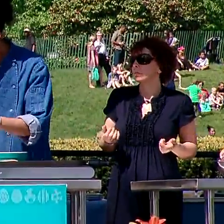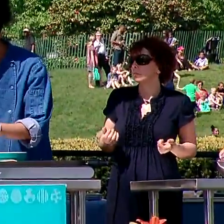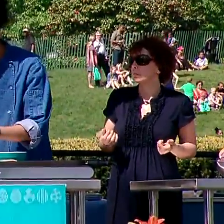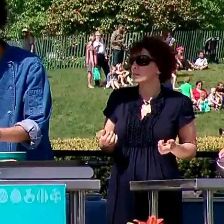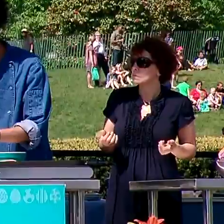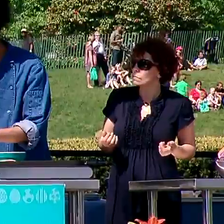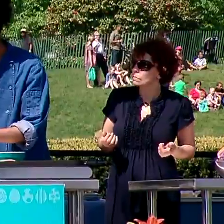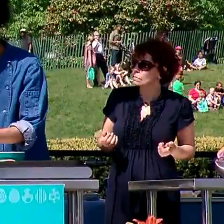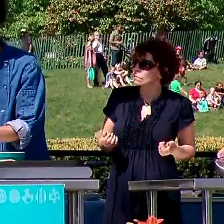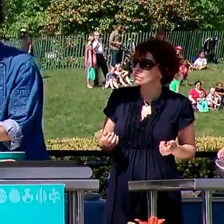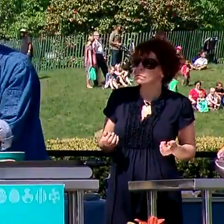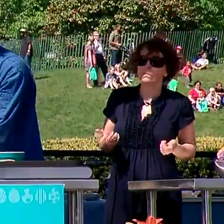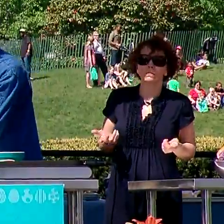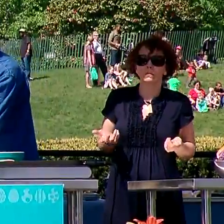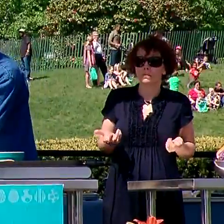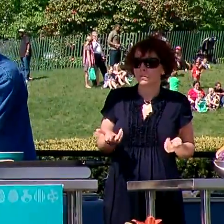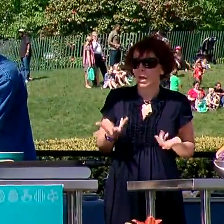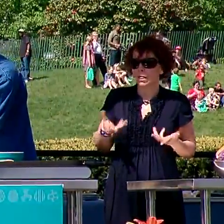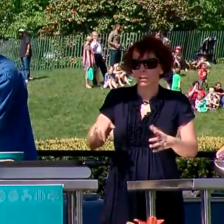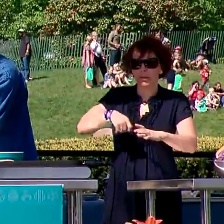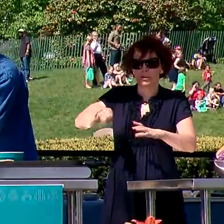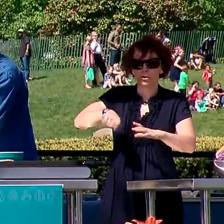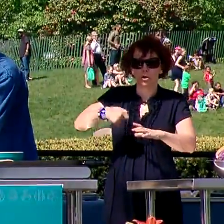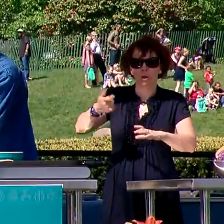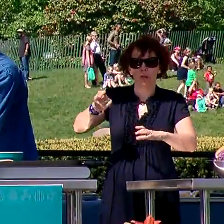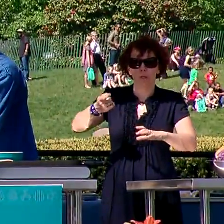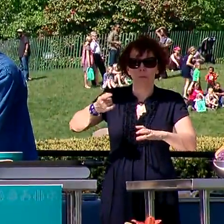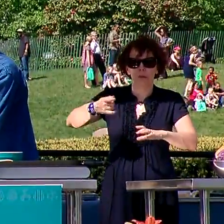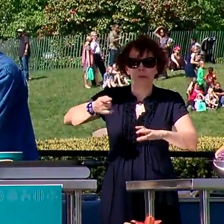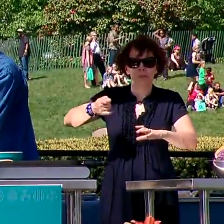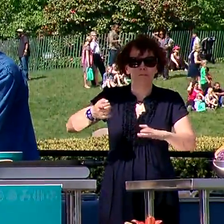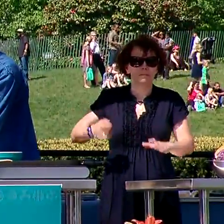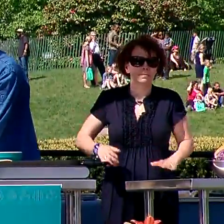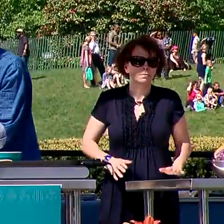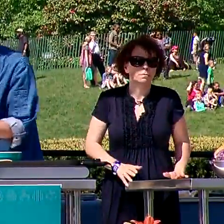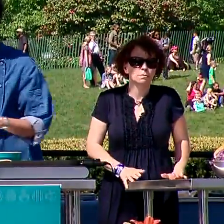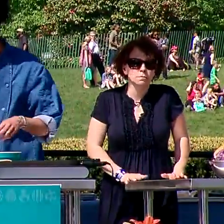Do you want to use your -- here, let me stir that up a little so it can get out. All right.